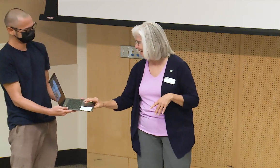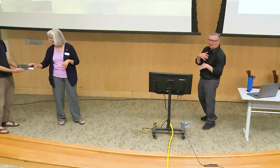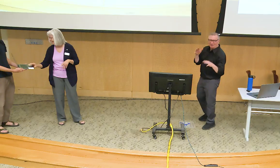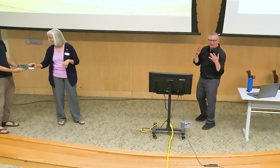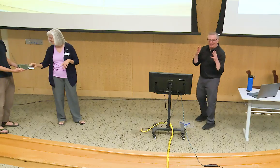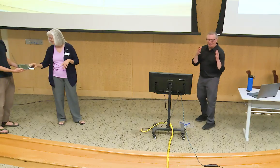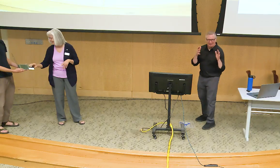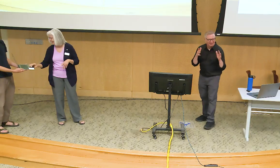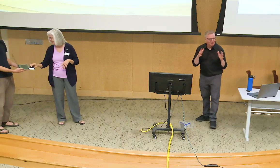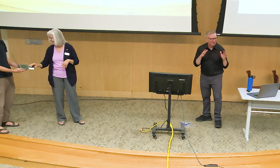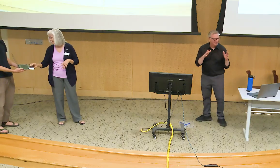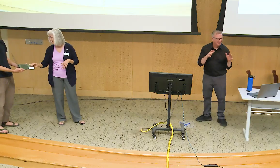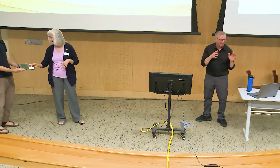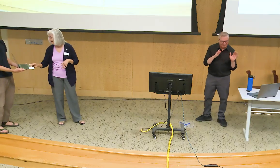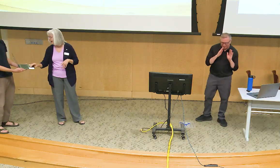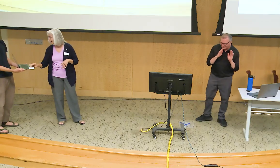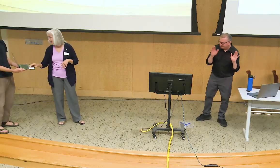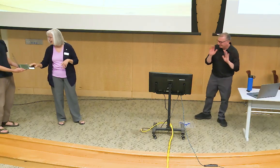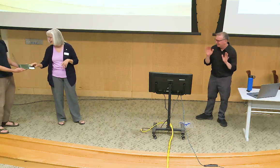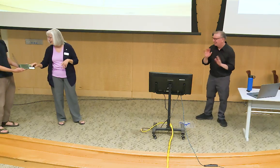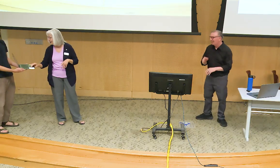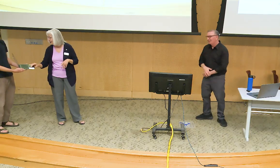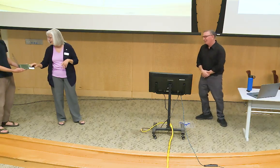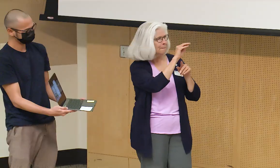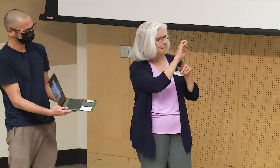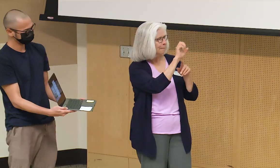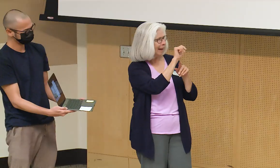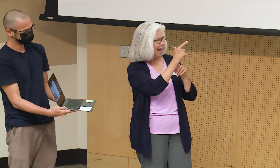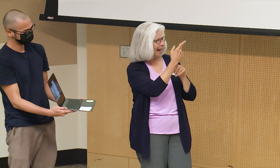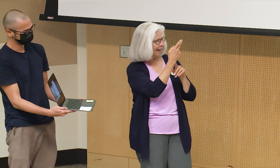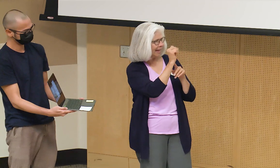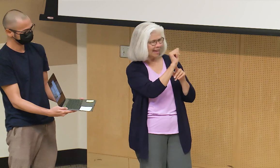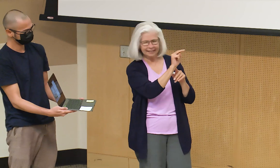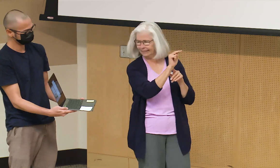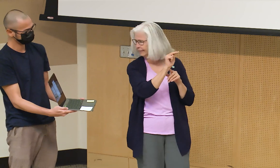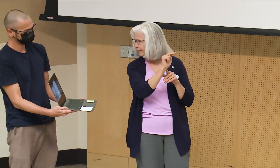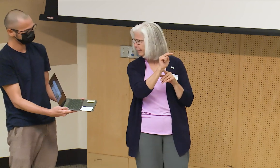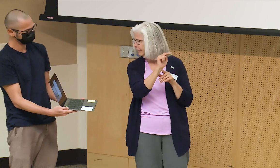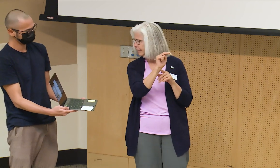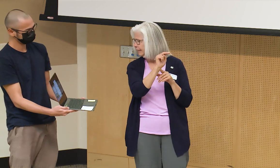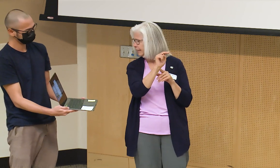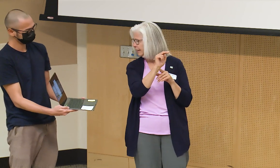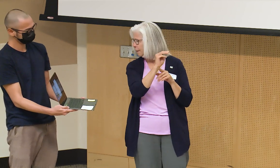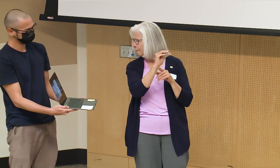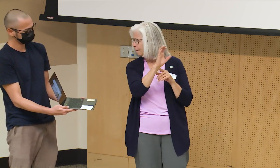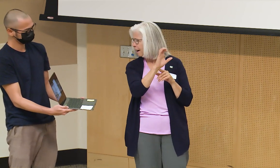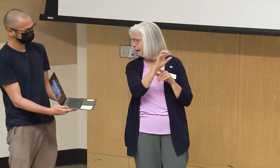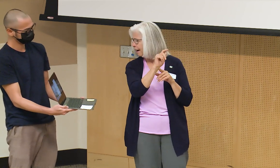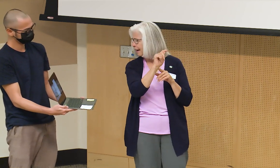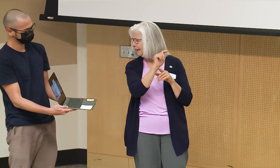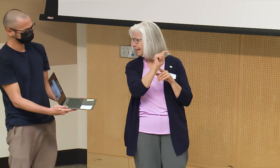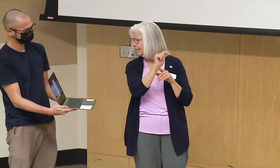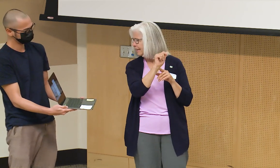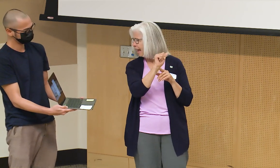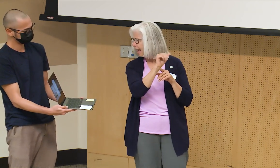Oh, thank you. Oh. Now there's a comment from Megan McTammany.